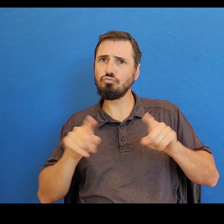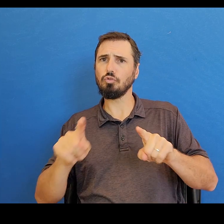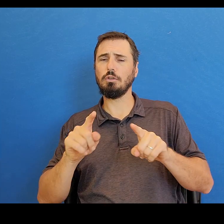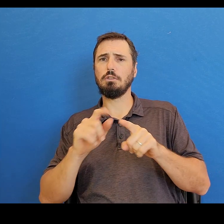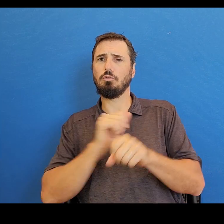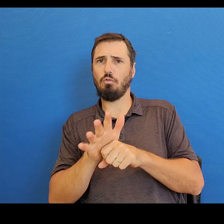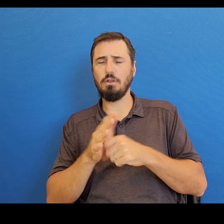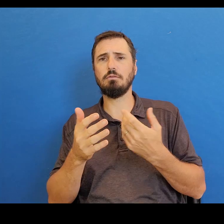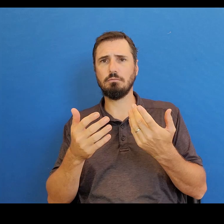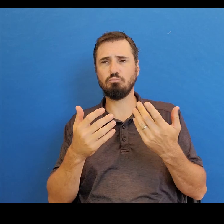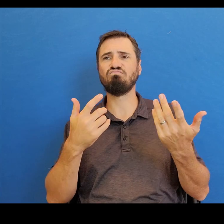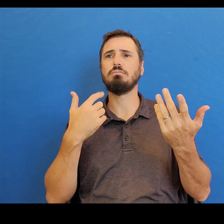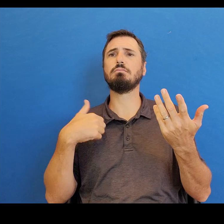about household emergency preparedness